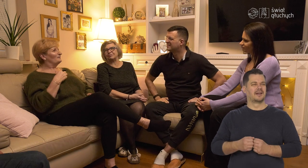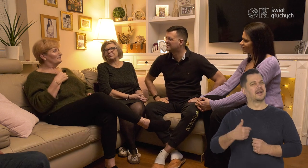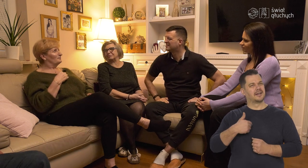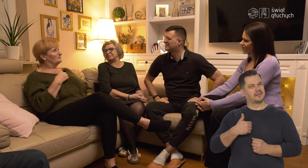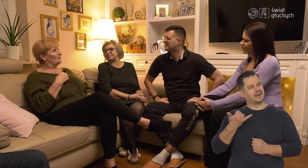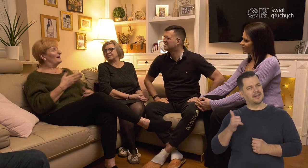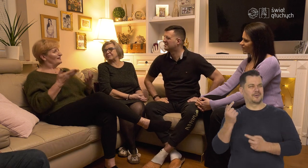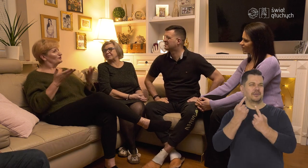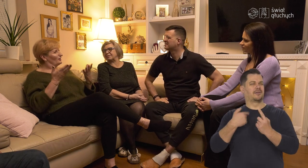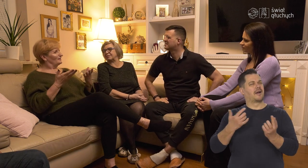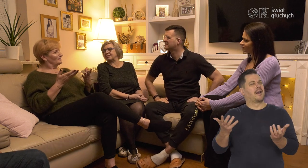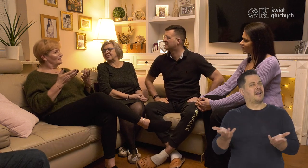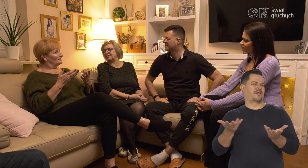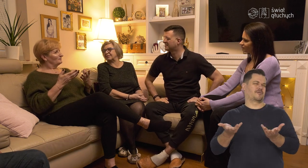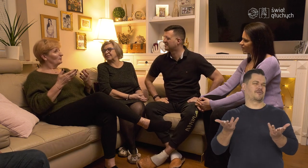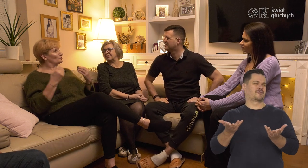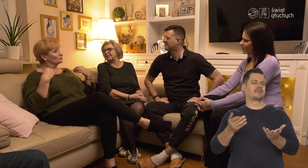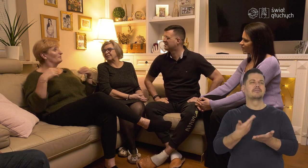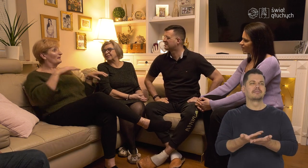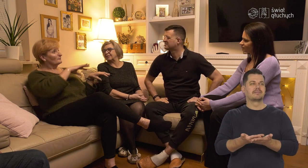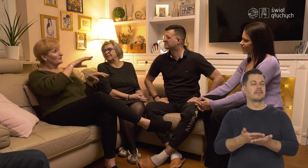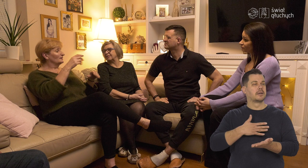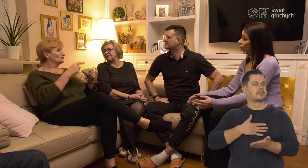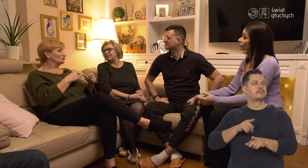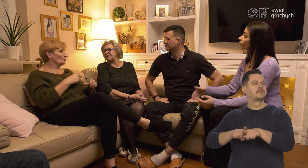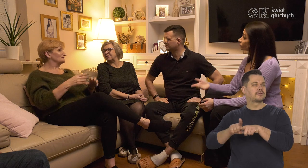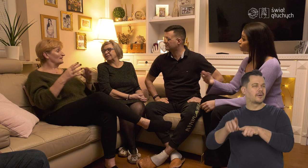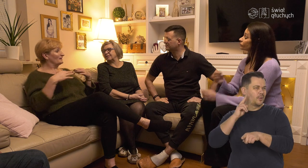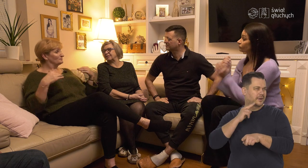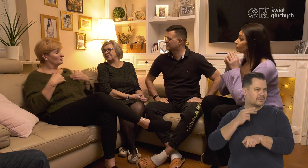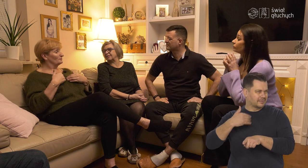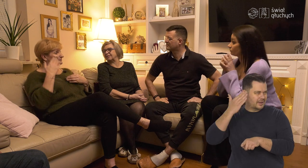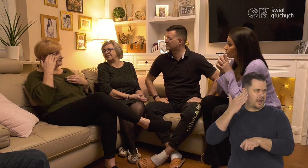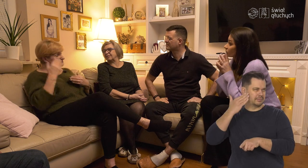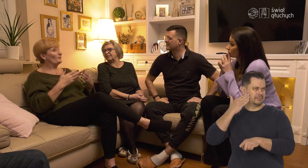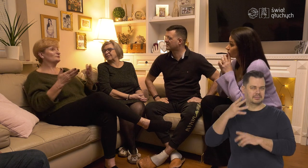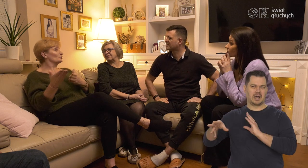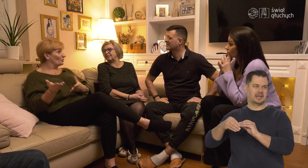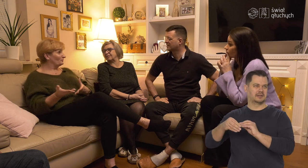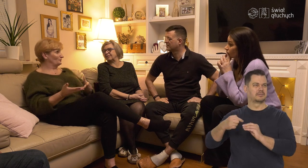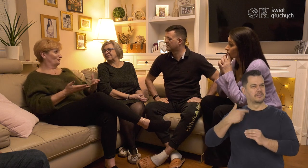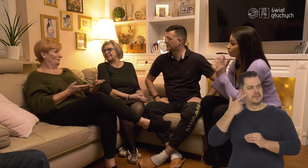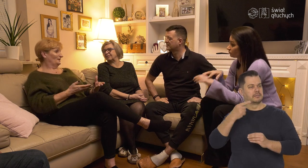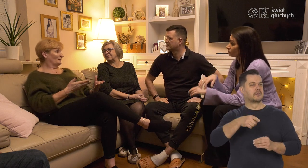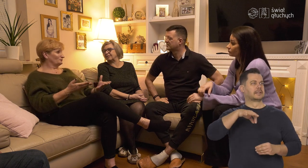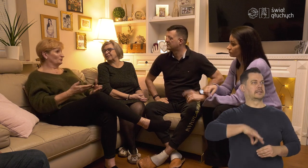[Dorota]: But I would have an easier situation because I had a (deaf) sister. I would know what to do,